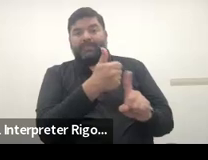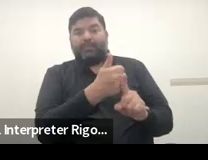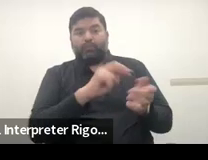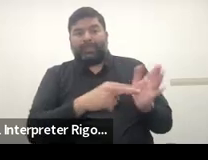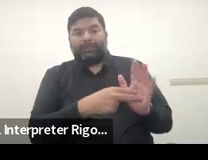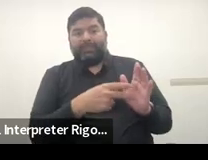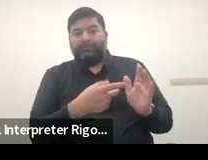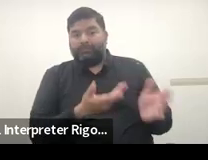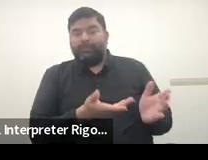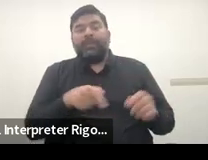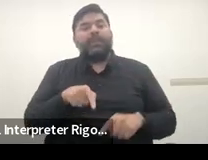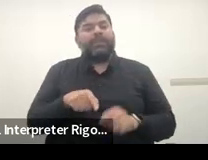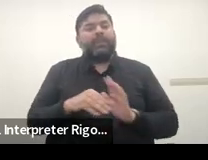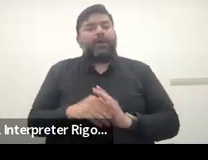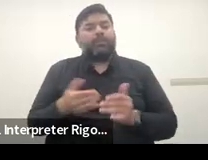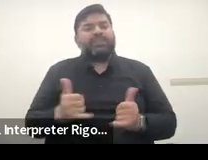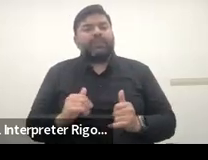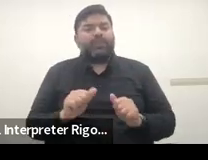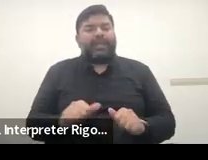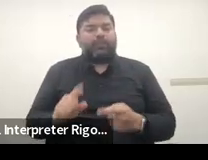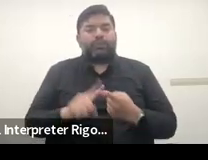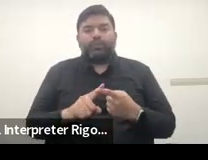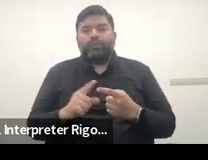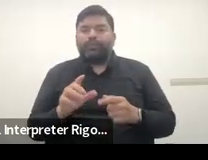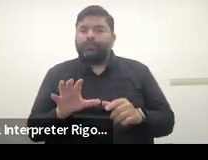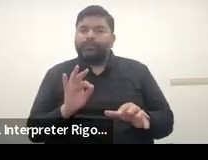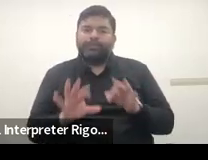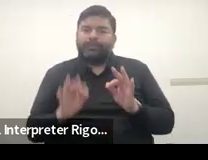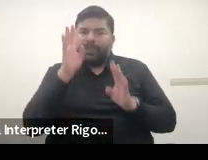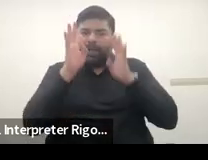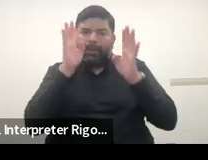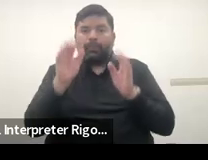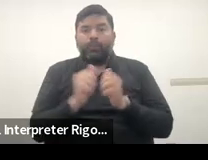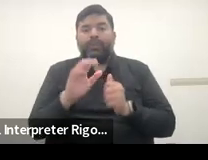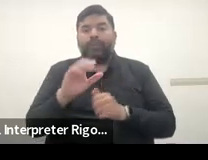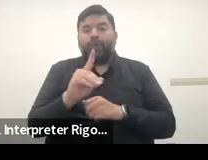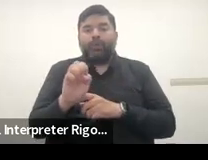was still able to come up with codes that vaguely look like phonological features so this model is